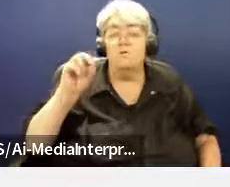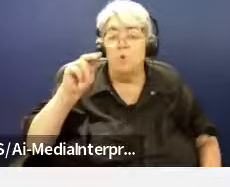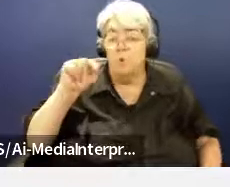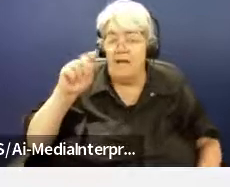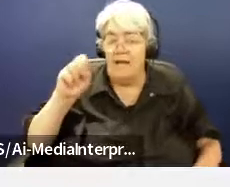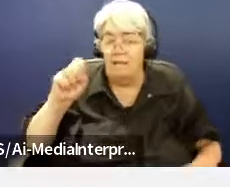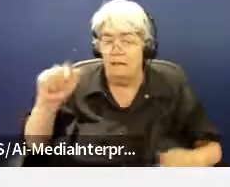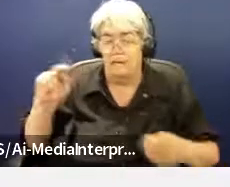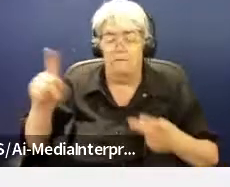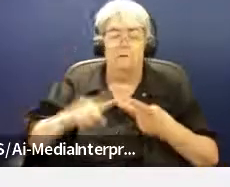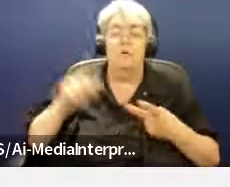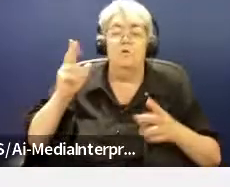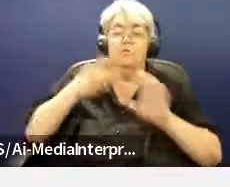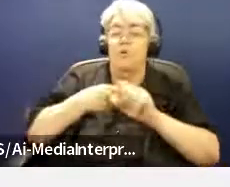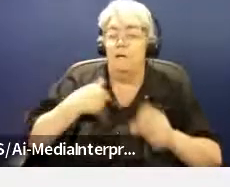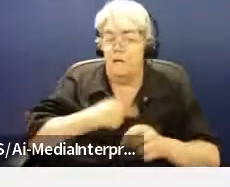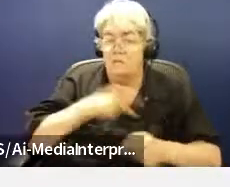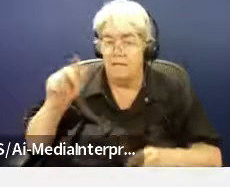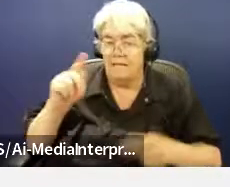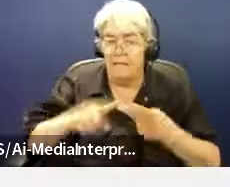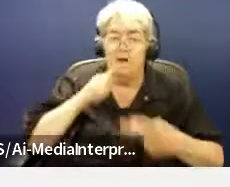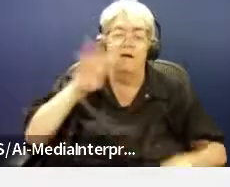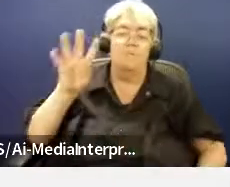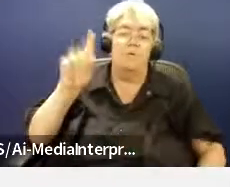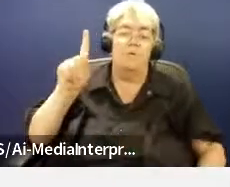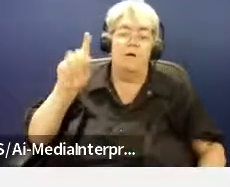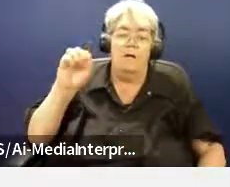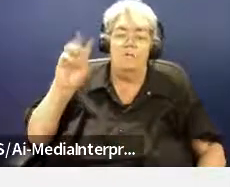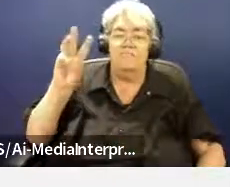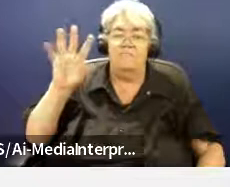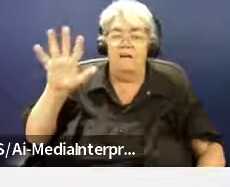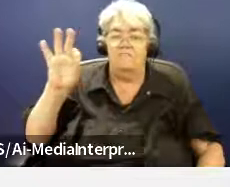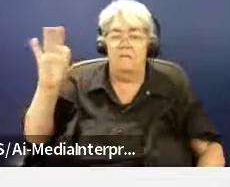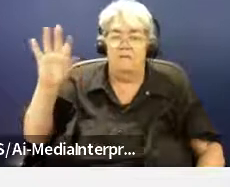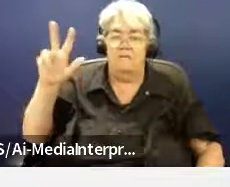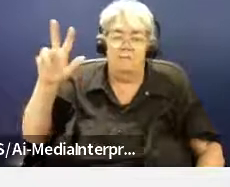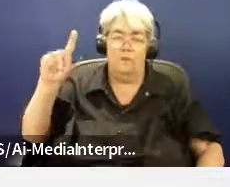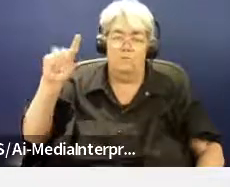will all be links that I have not visited before. Donate link, join us link,